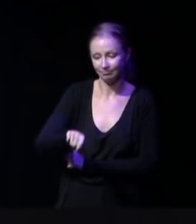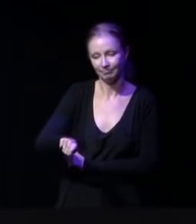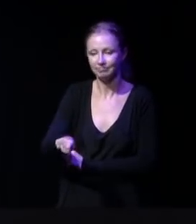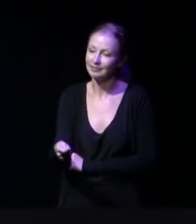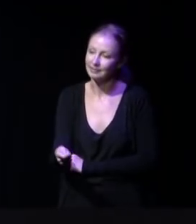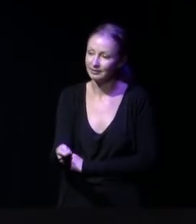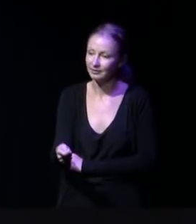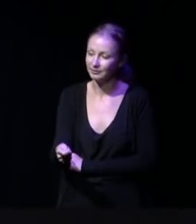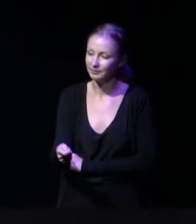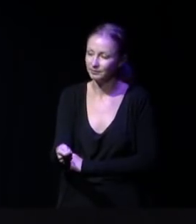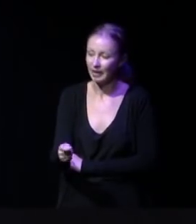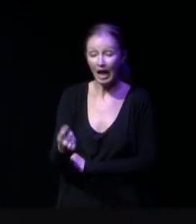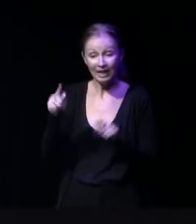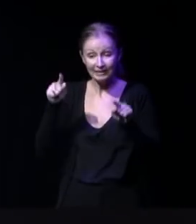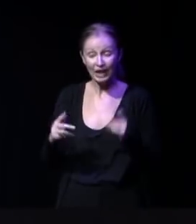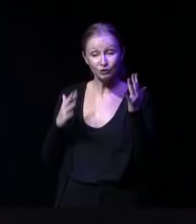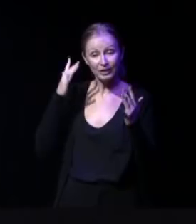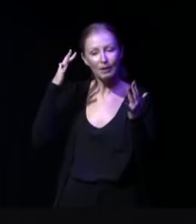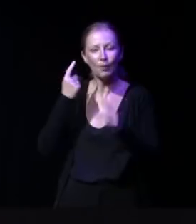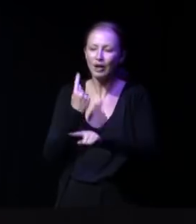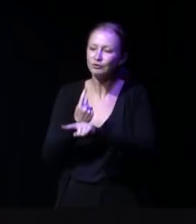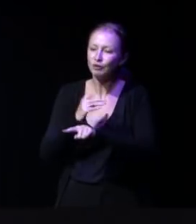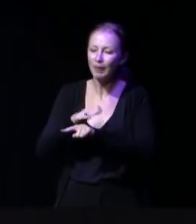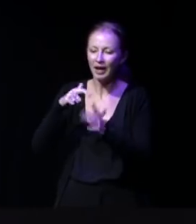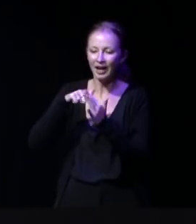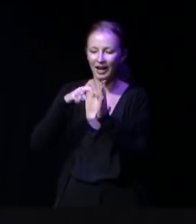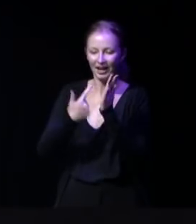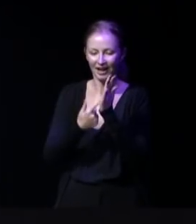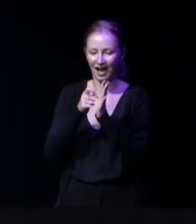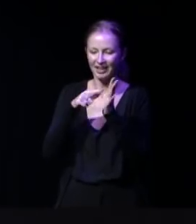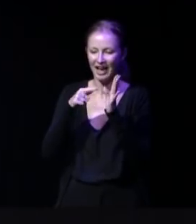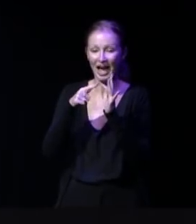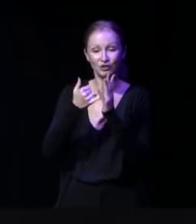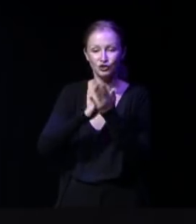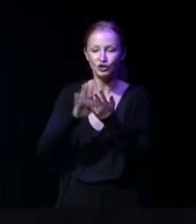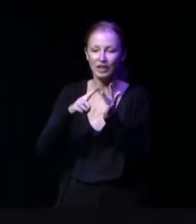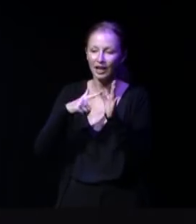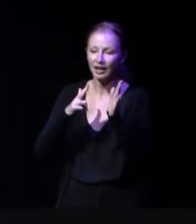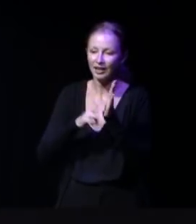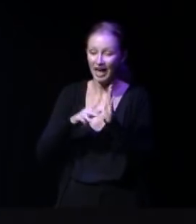And I really started to think about this when I was talking about the Kardashian Instagram people whom I adore